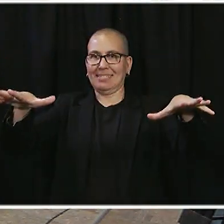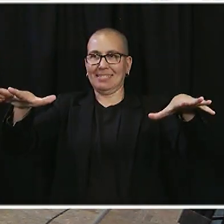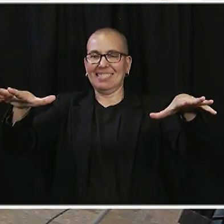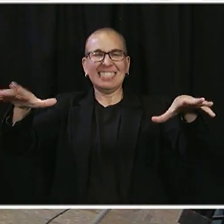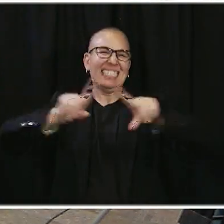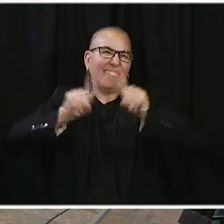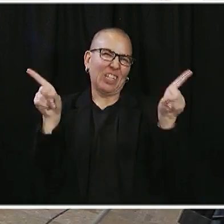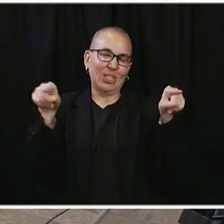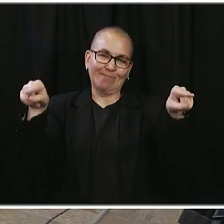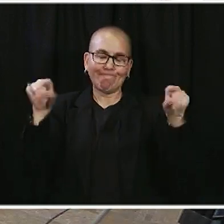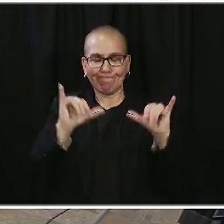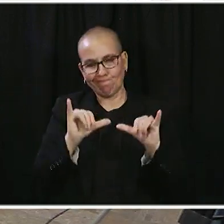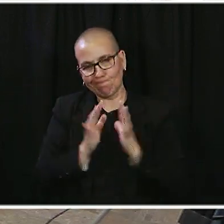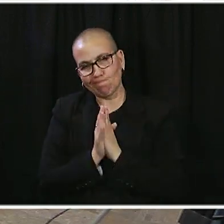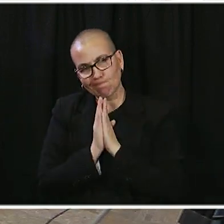[ Reporter off mic ]